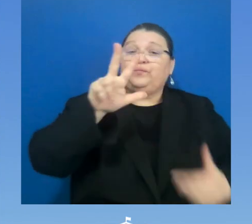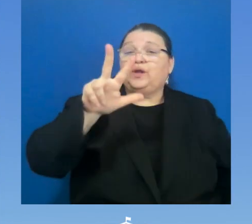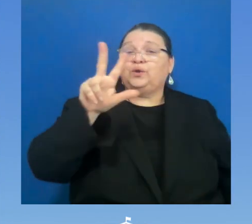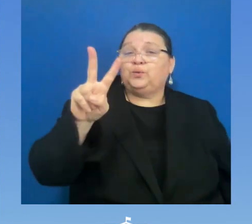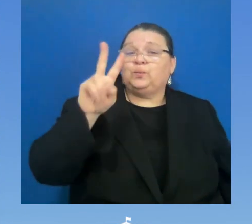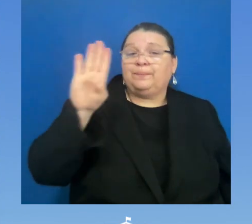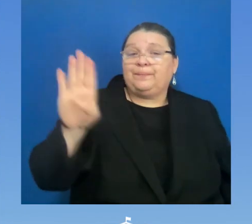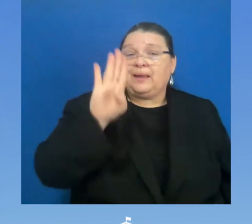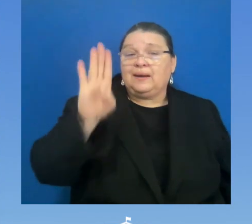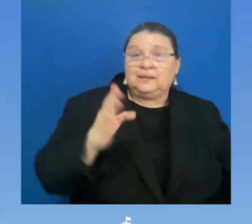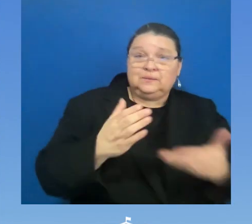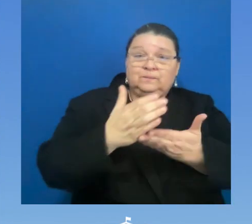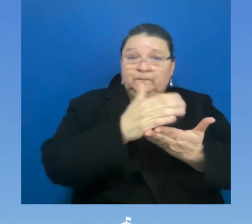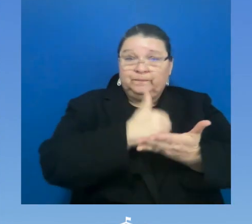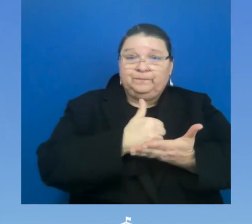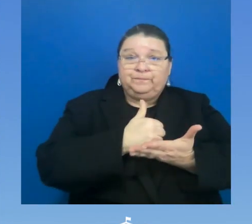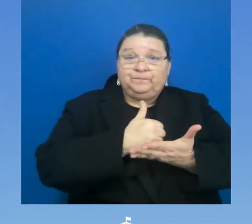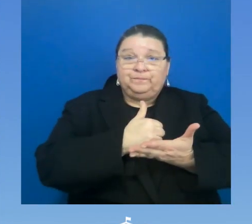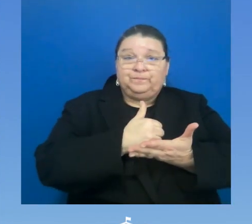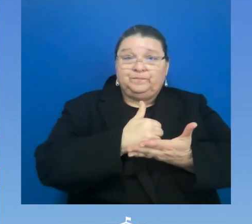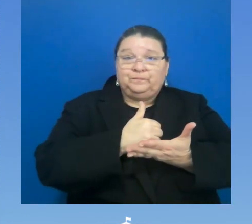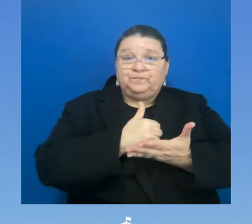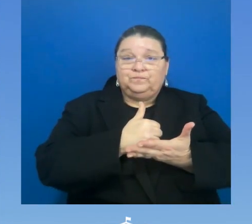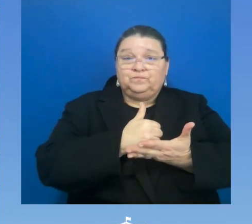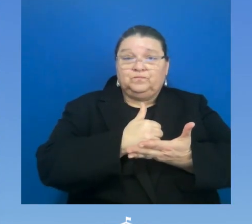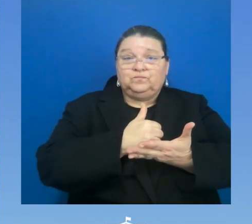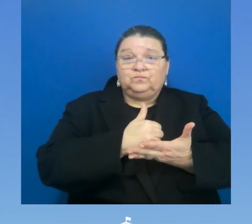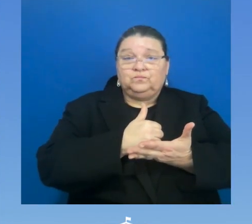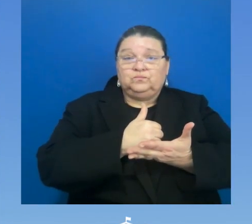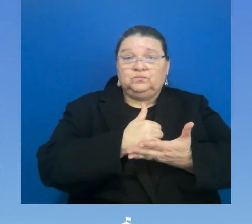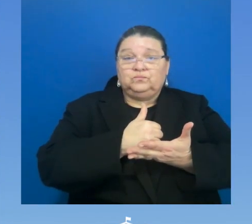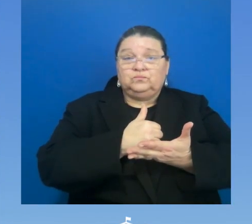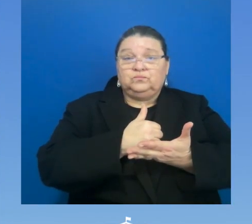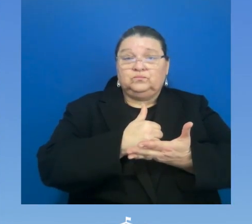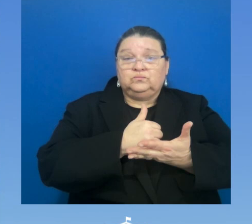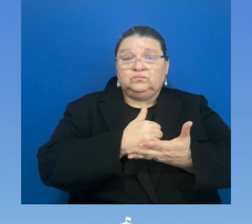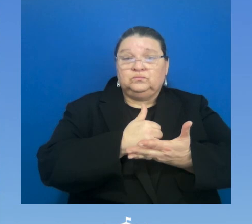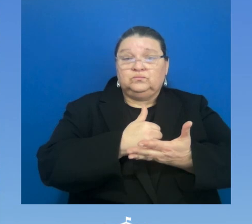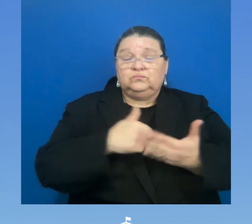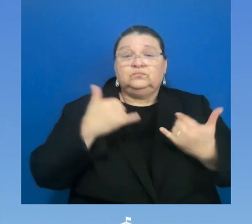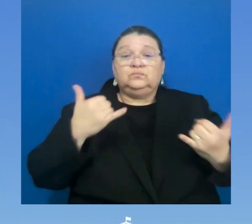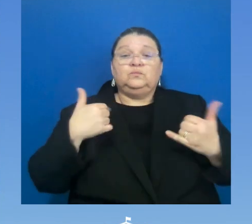So as we march into the Fortune 100, I'm very proud that we do that with equal pay scales.